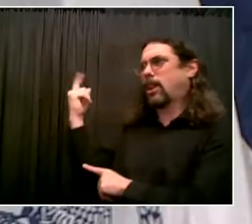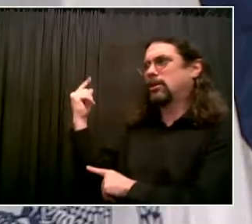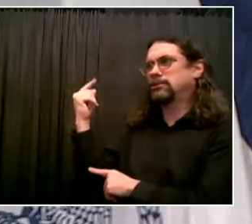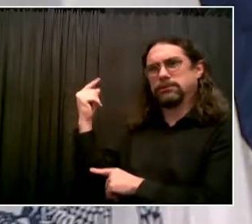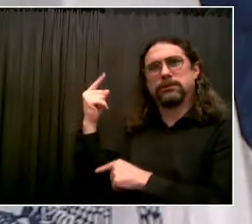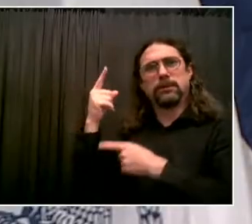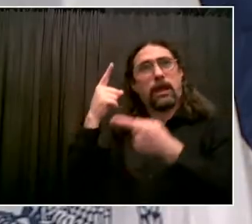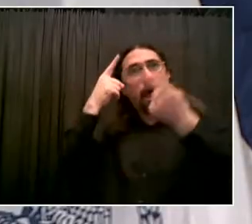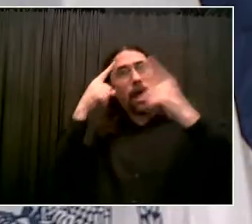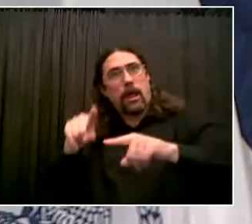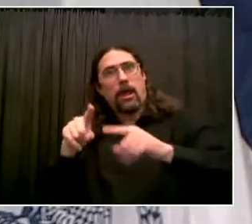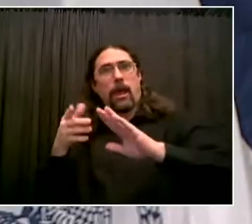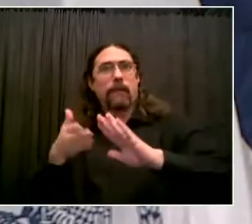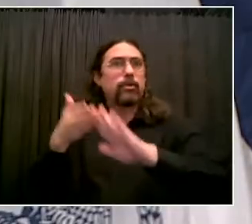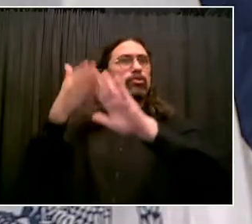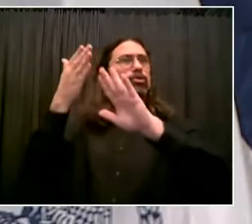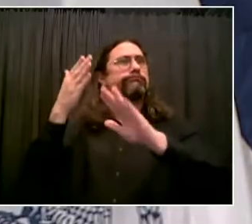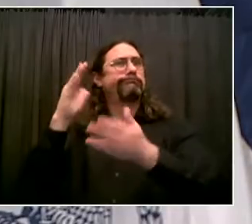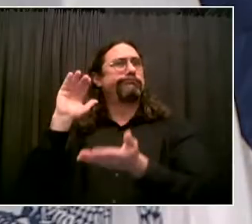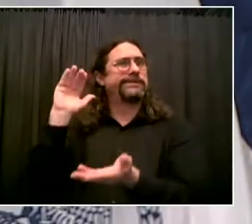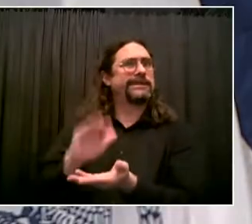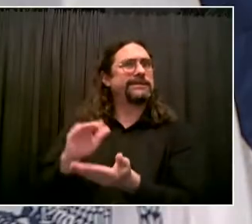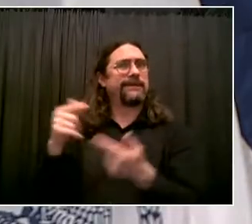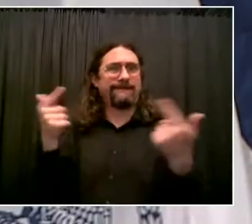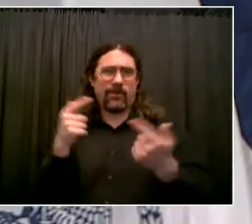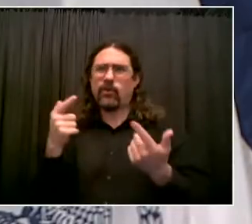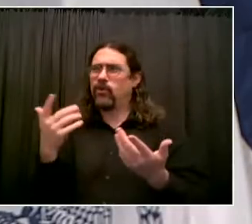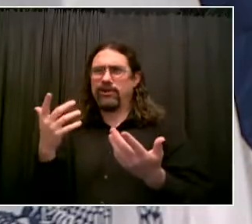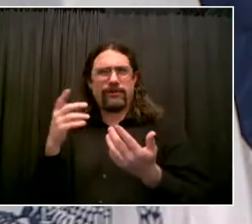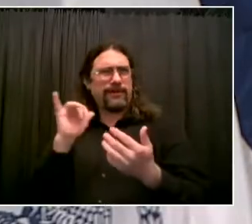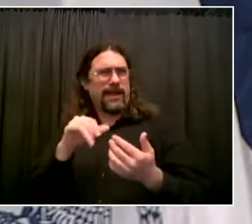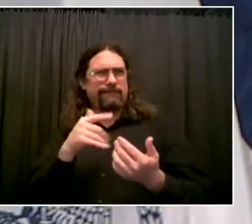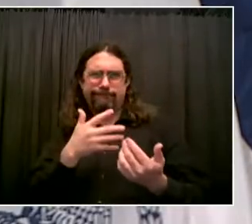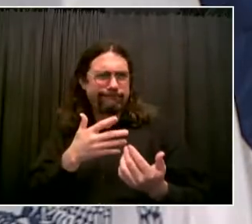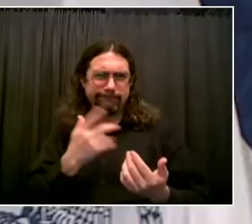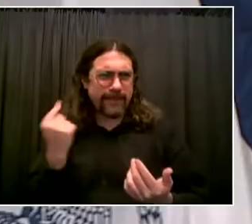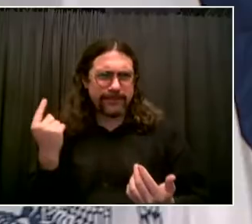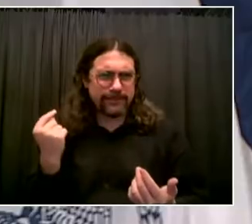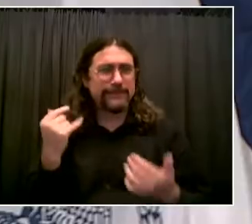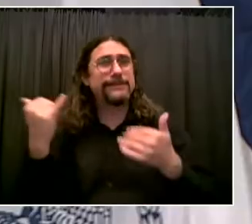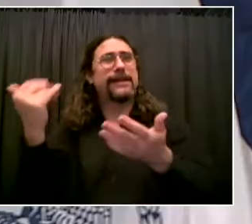TO URGE YOU TO HELP IULLSATRTE THIS FROM A PERSONAL EXPERIENCE